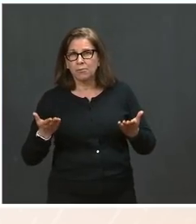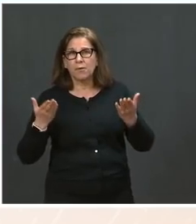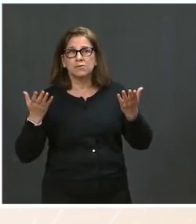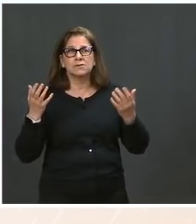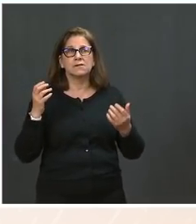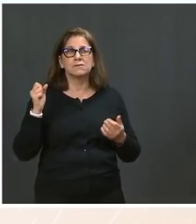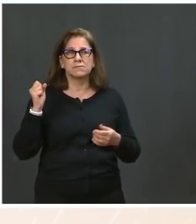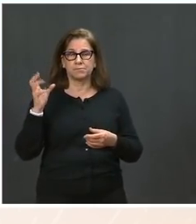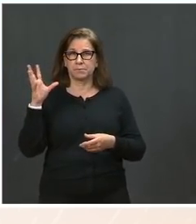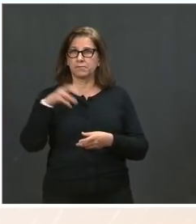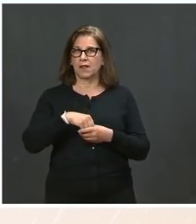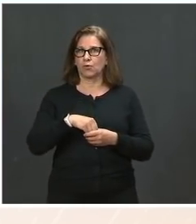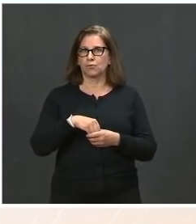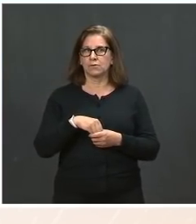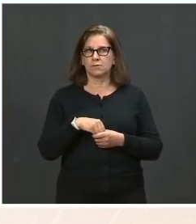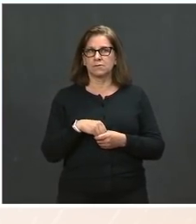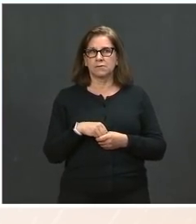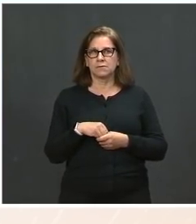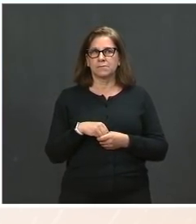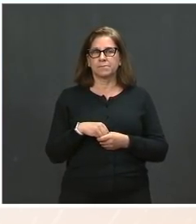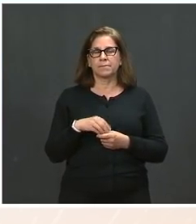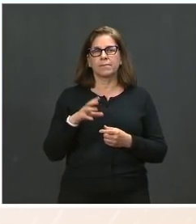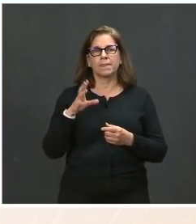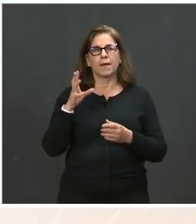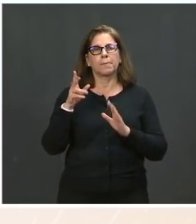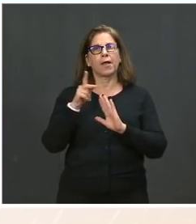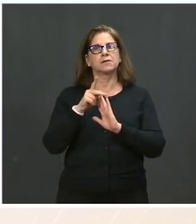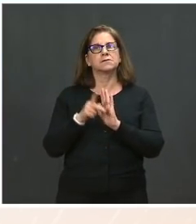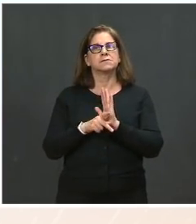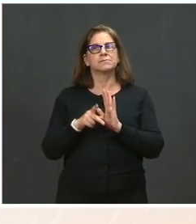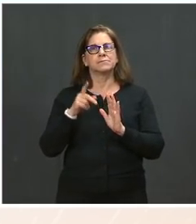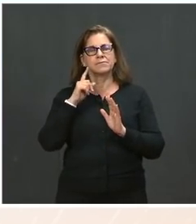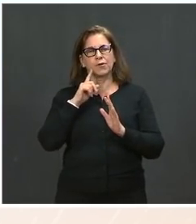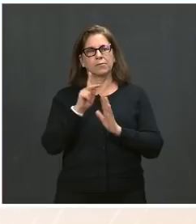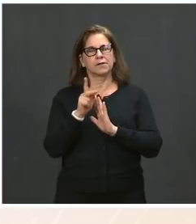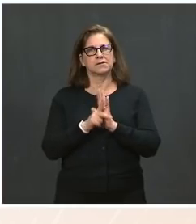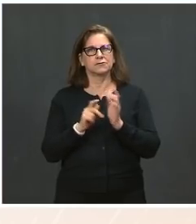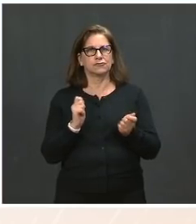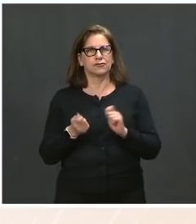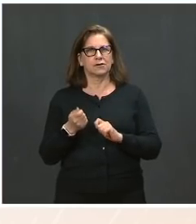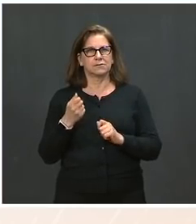considering policy options to put forward today. Go ahead. La- -- oh, go ahead.